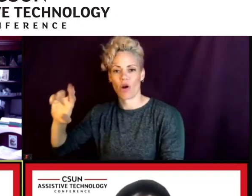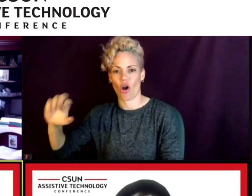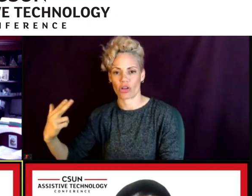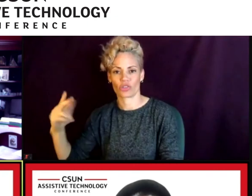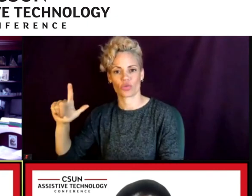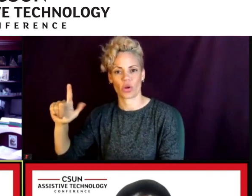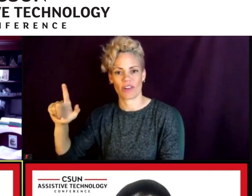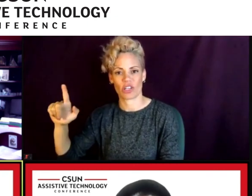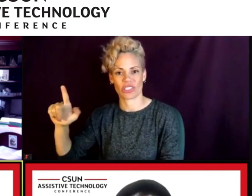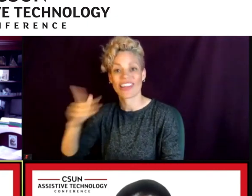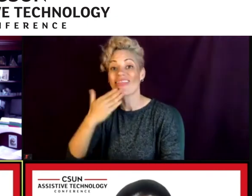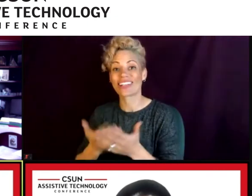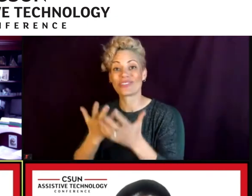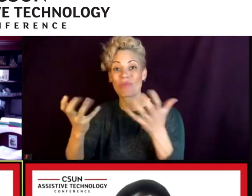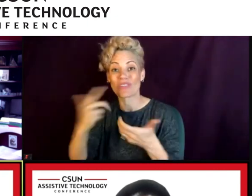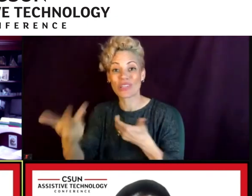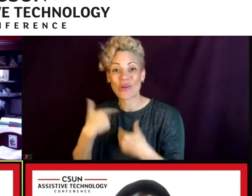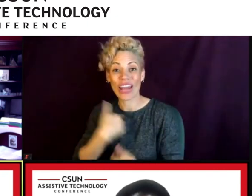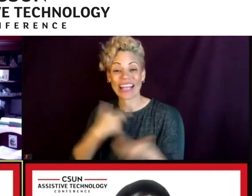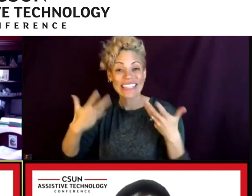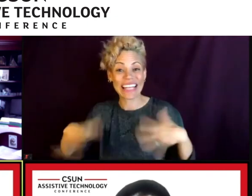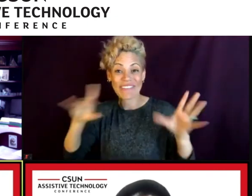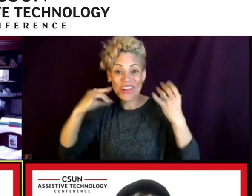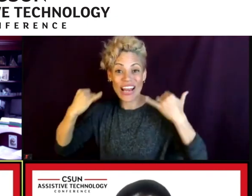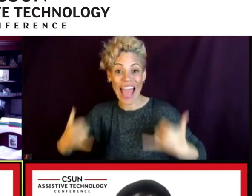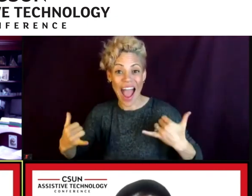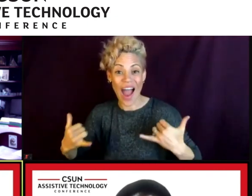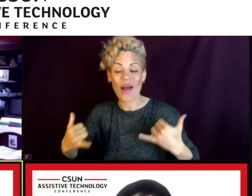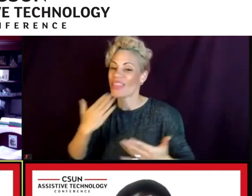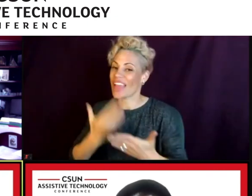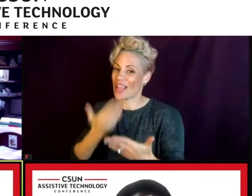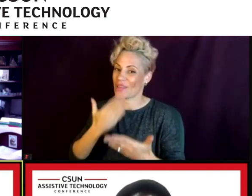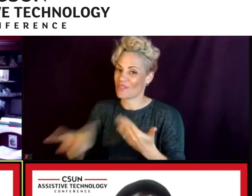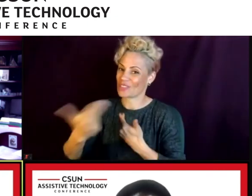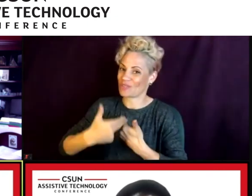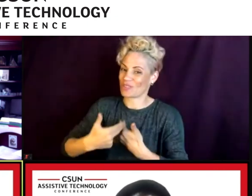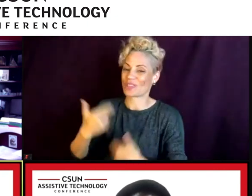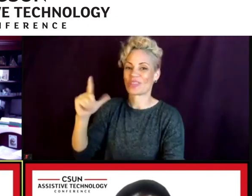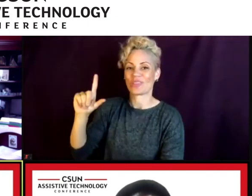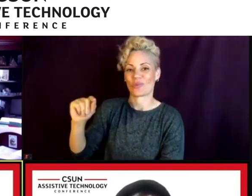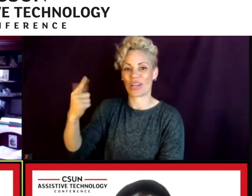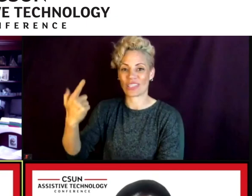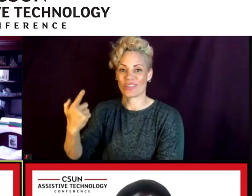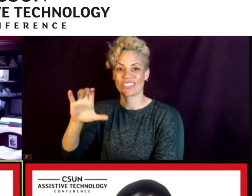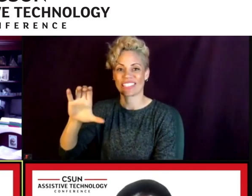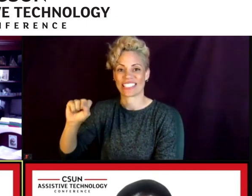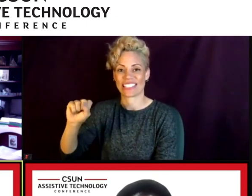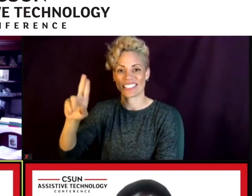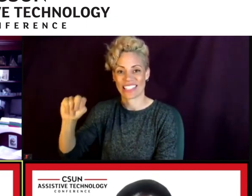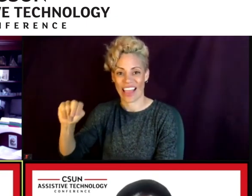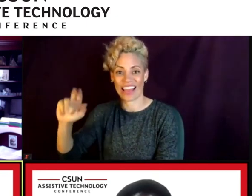Thanks to all for joining us this year and participating in the 2021 CSUN IT Conference.